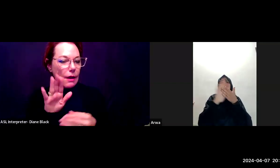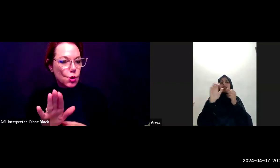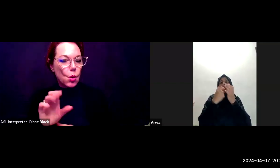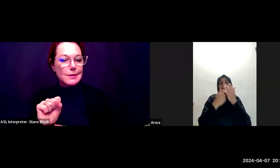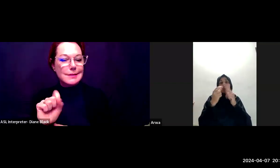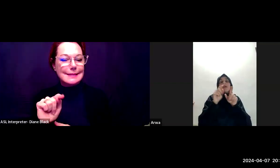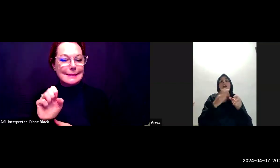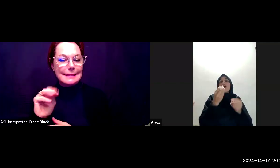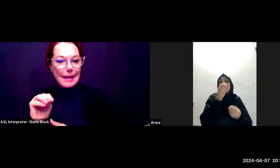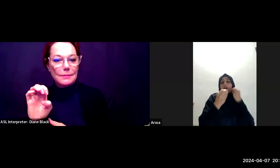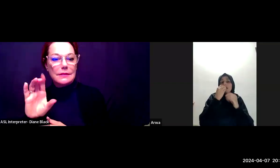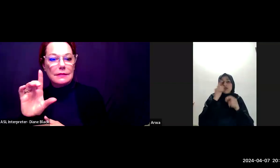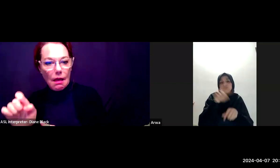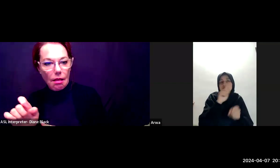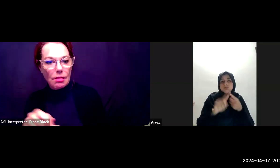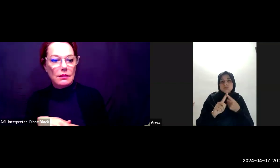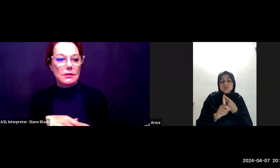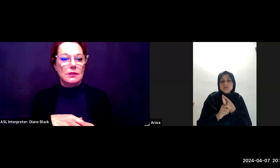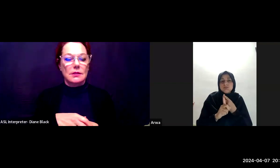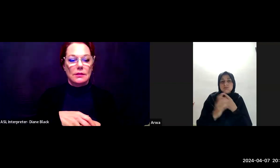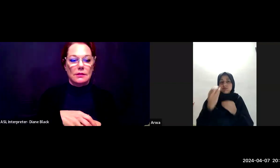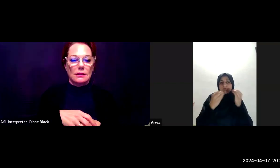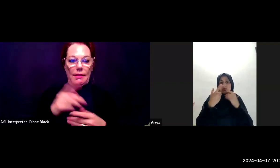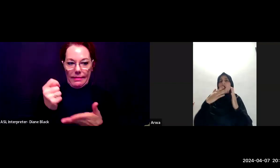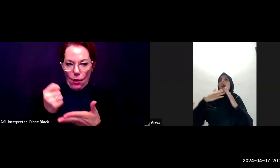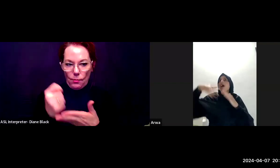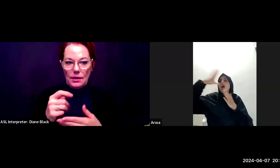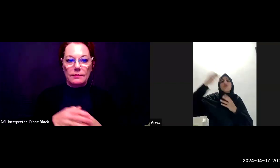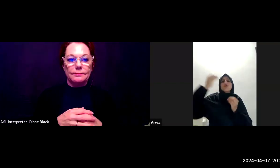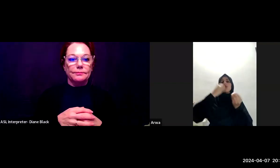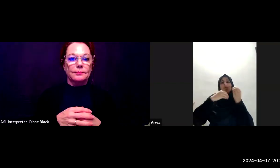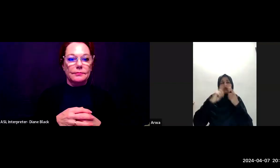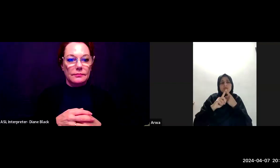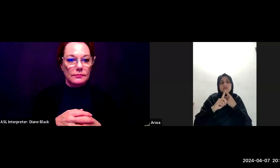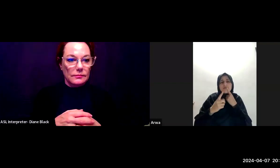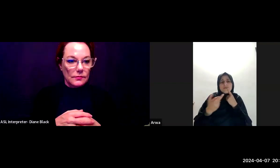have caused bad. and it would have waned away and the vision could have come back. it's difficult to